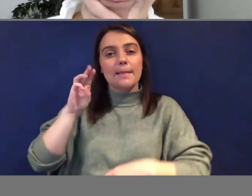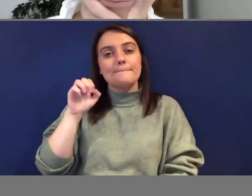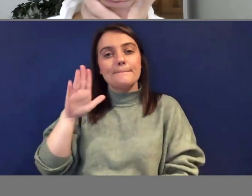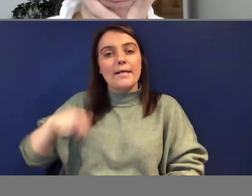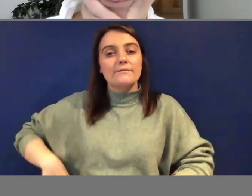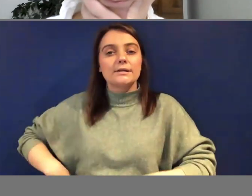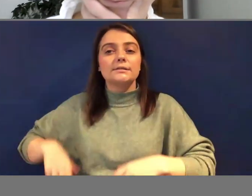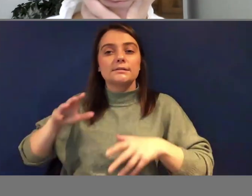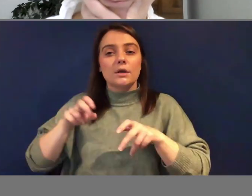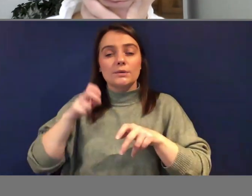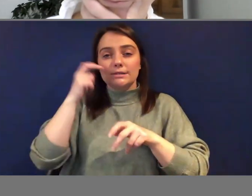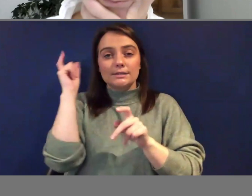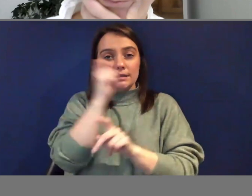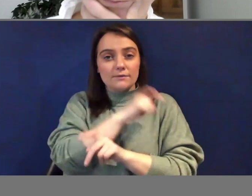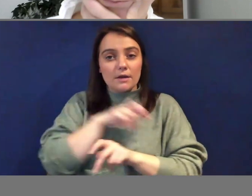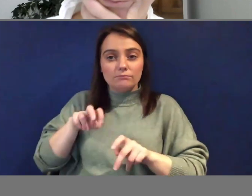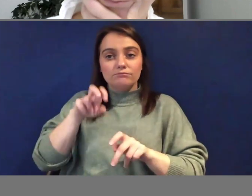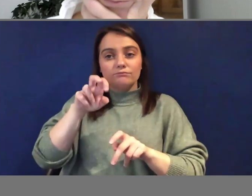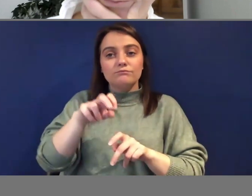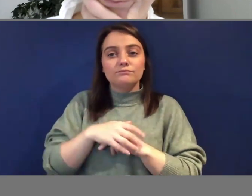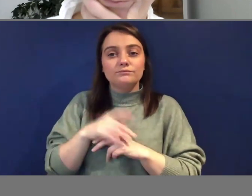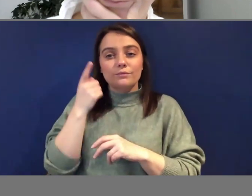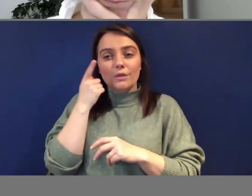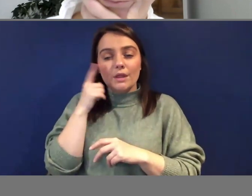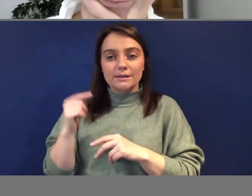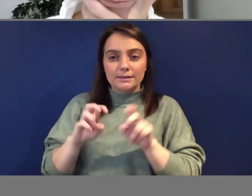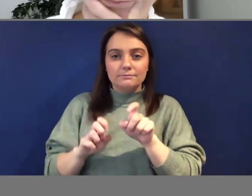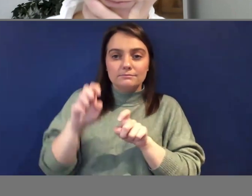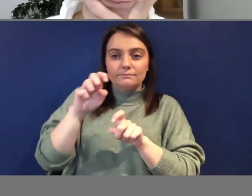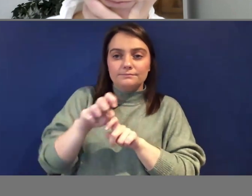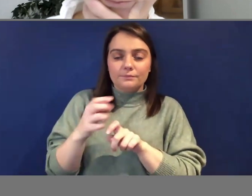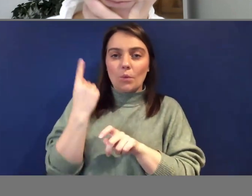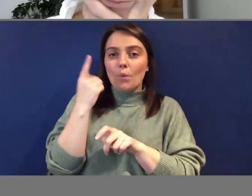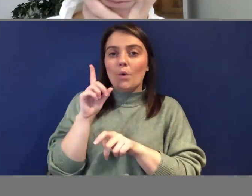typical of a person with LOPD notice how Susan has difficulty lifting one leg while supporting